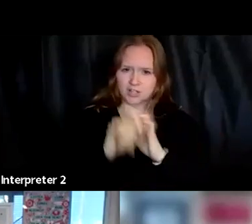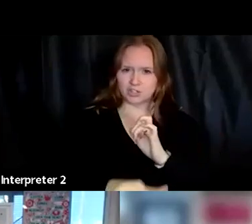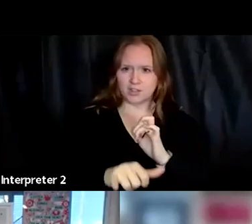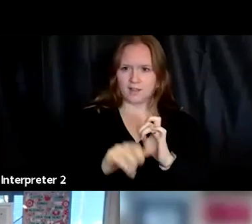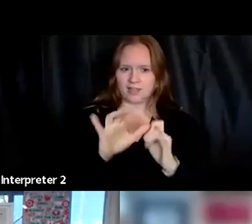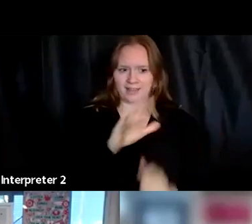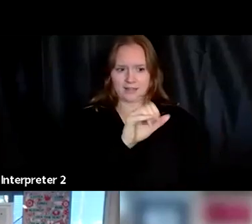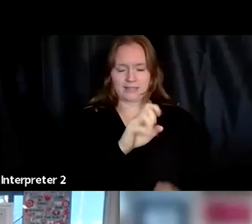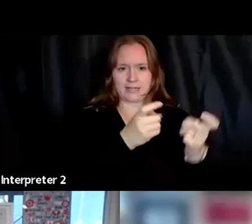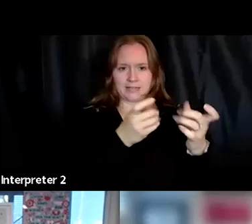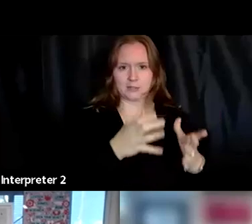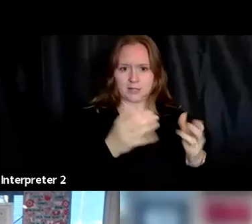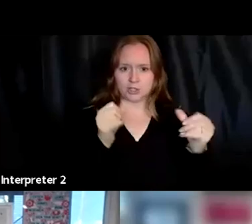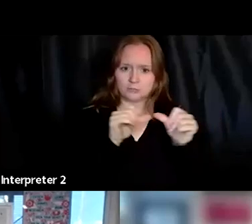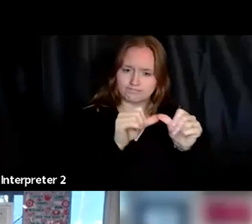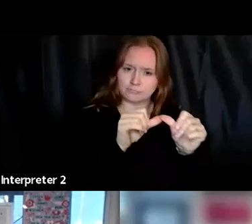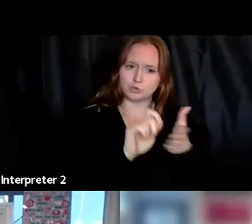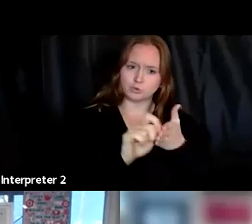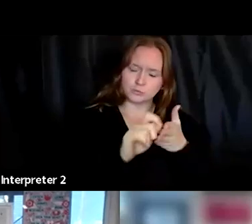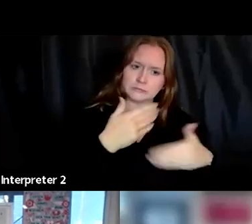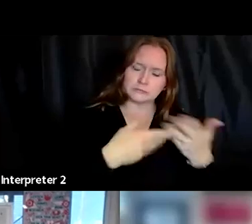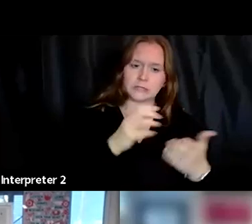to continue to write these medical summary reports?